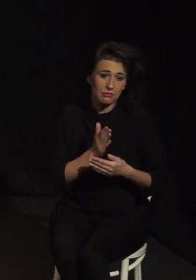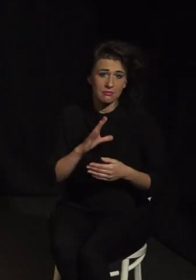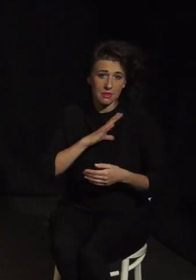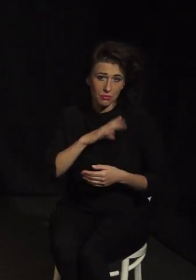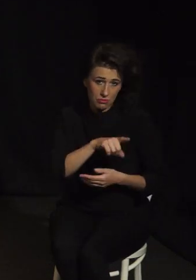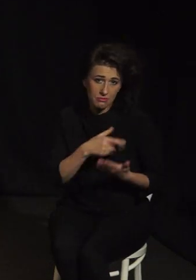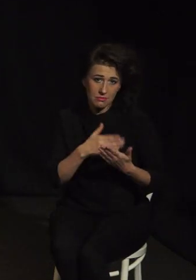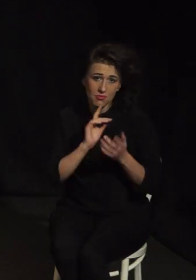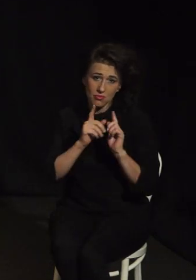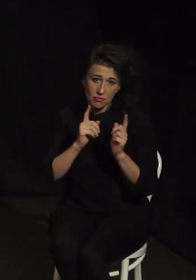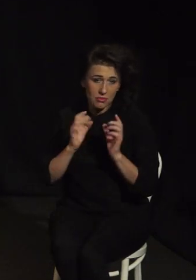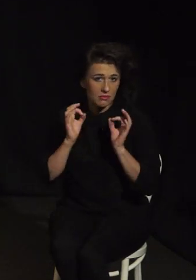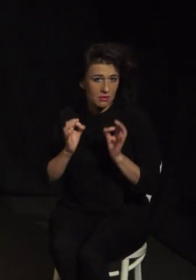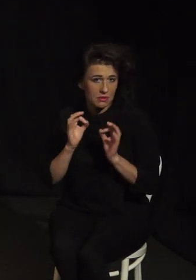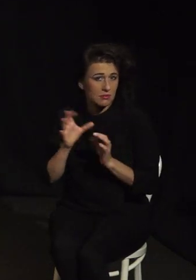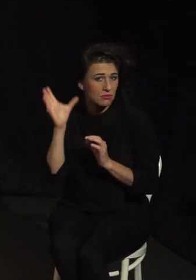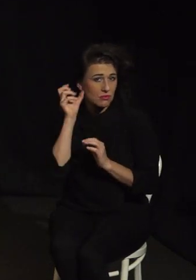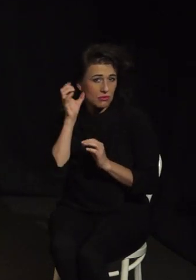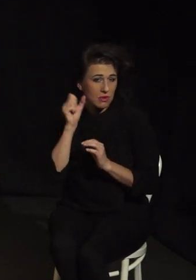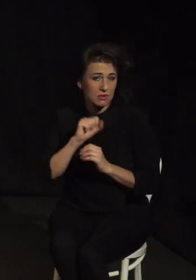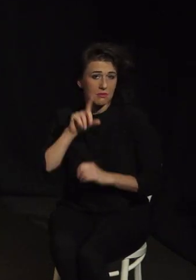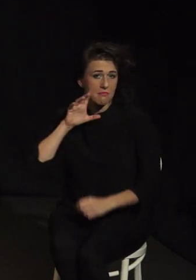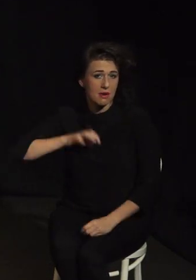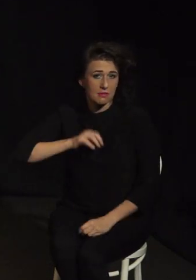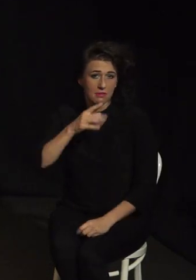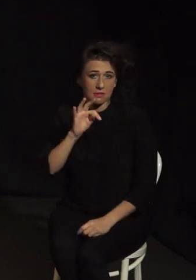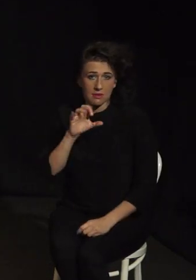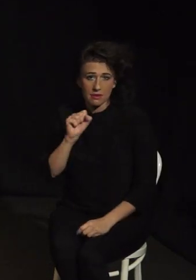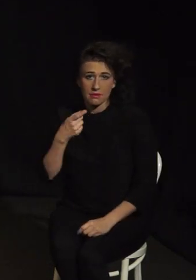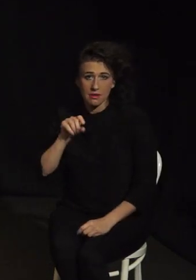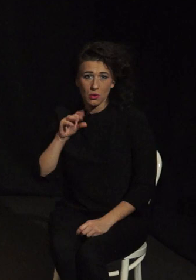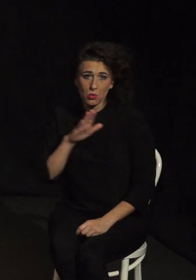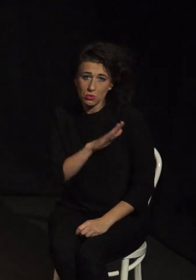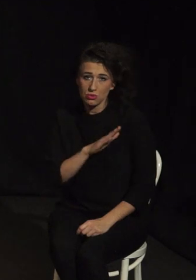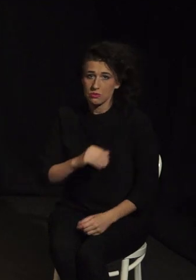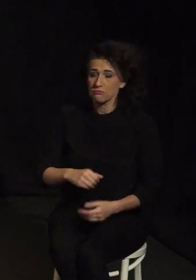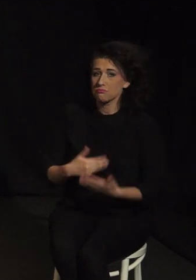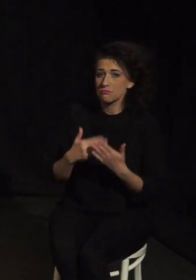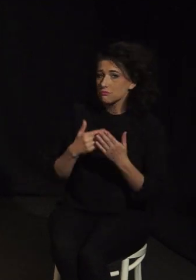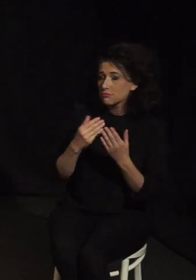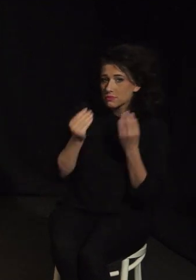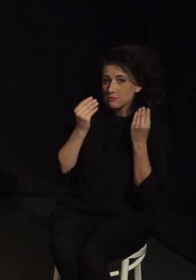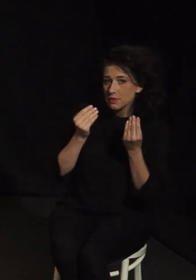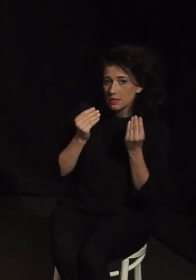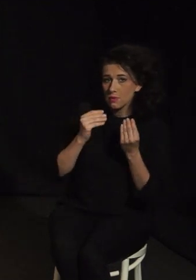Listening to "Pan Tadeusz" touches me already in some way,